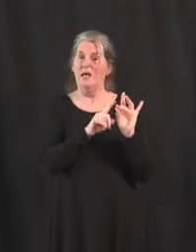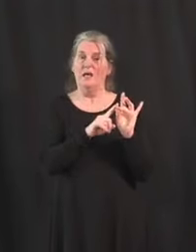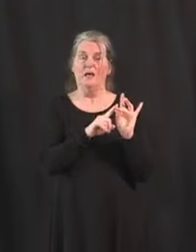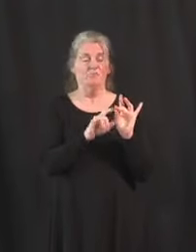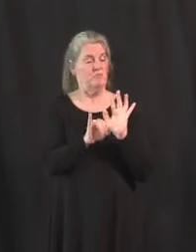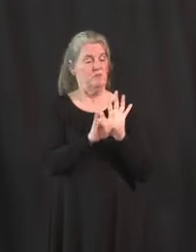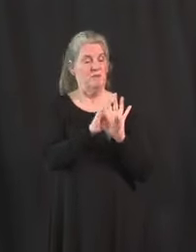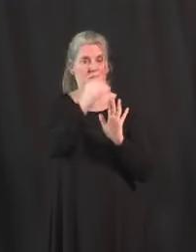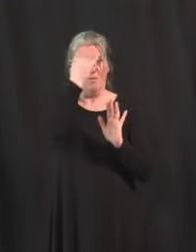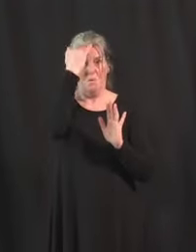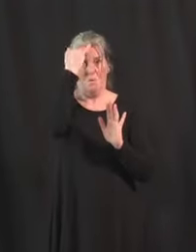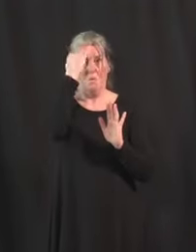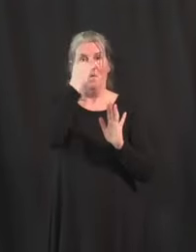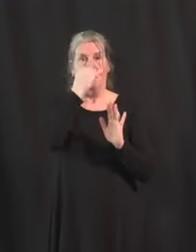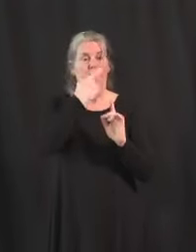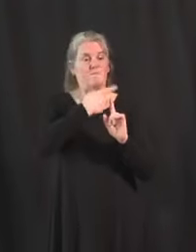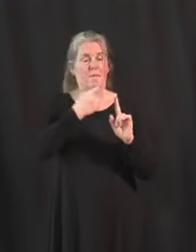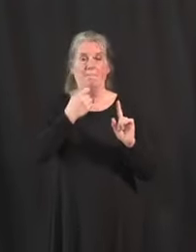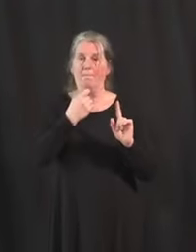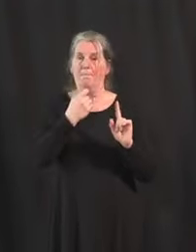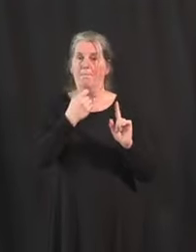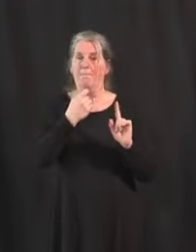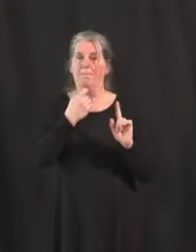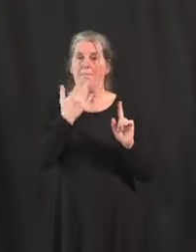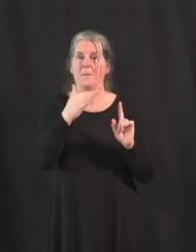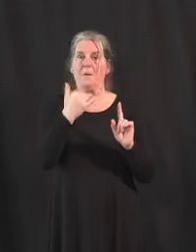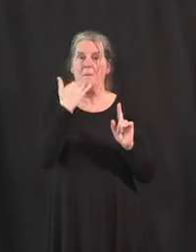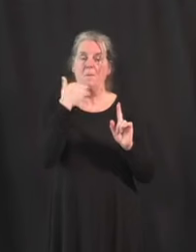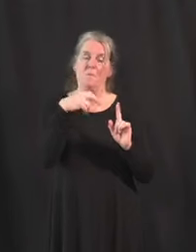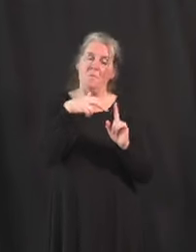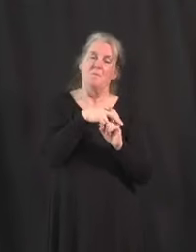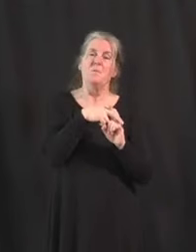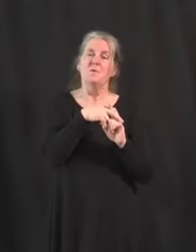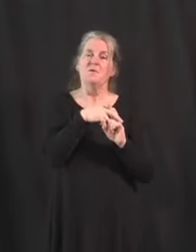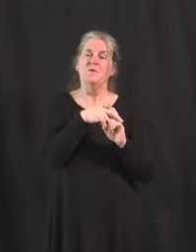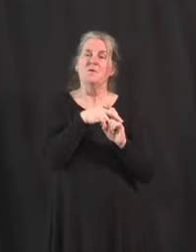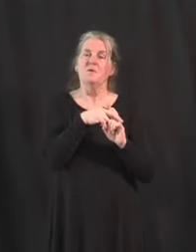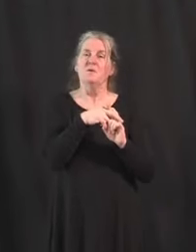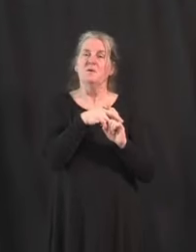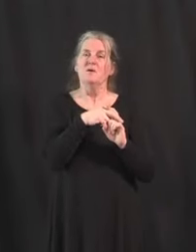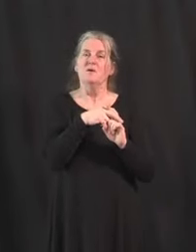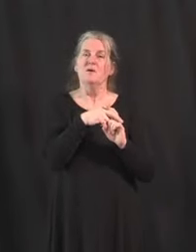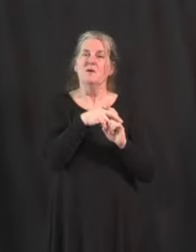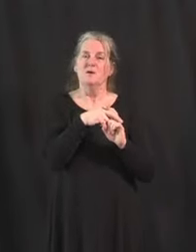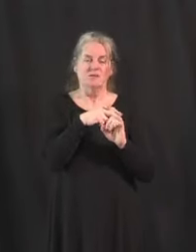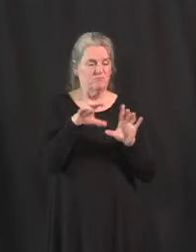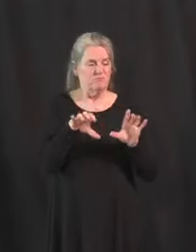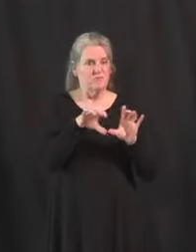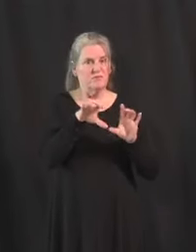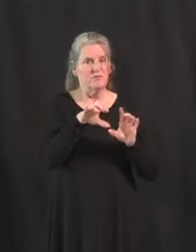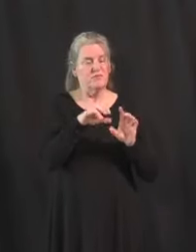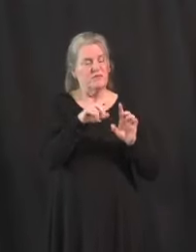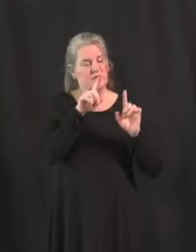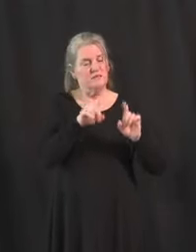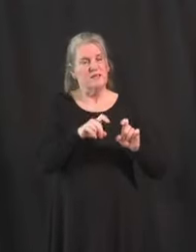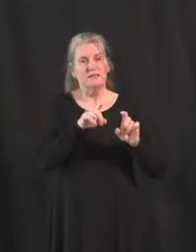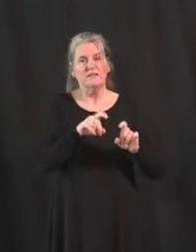HAVE BEEN THE ONES THAT WE HAVE CAUGHT THROUGH THE RIGOROUSLY APPLIED TESTING CRITERIA, TRAVEL, CONTACT WITH A KNOWN